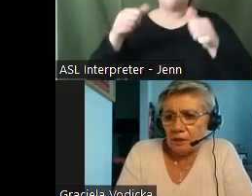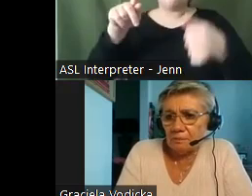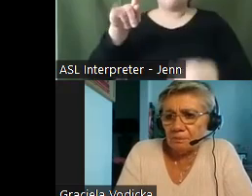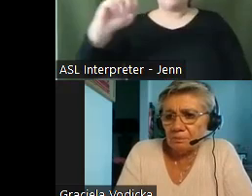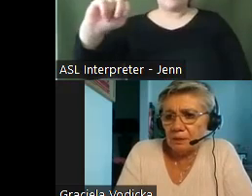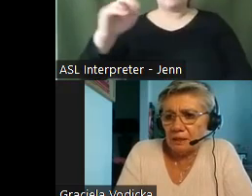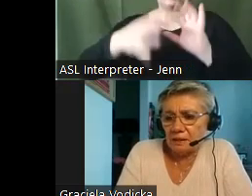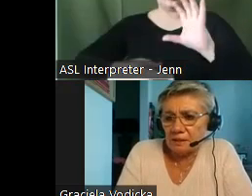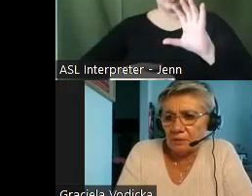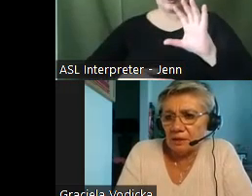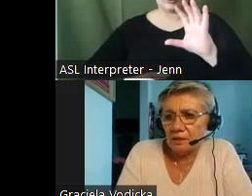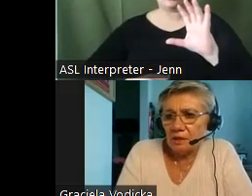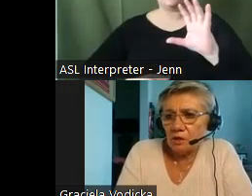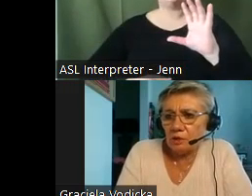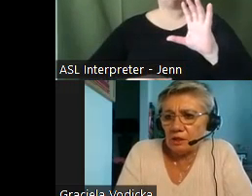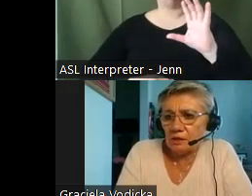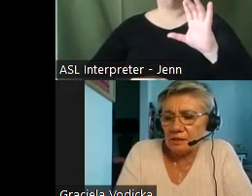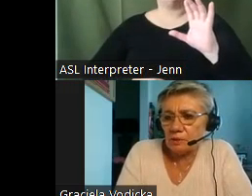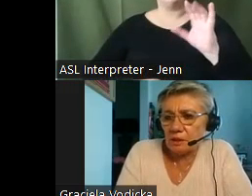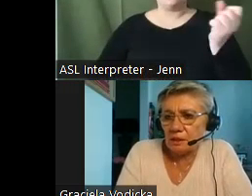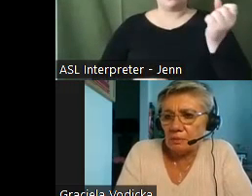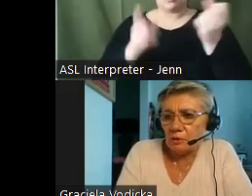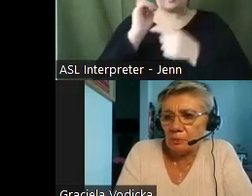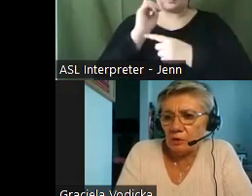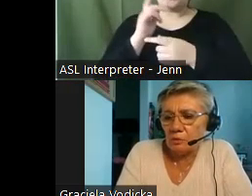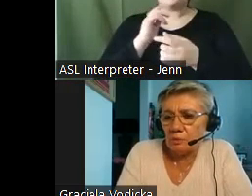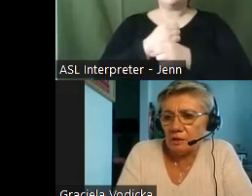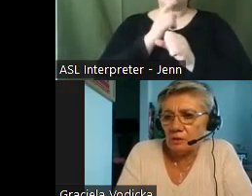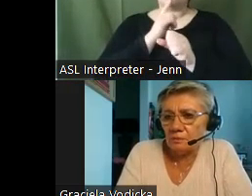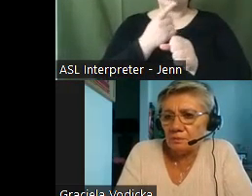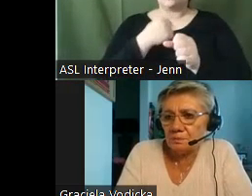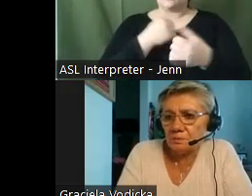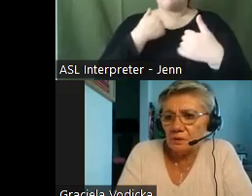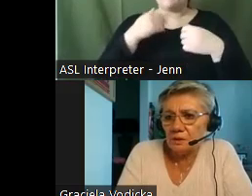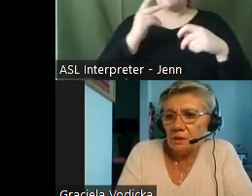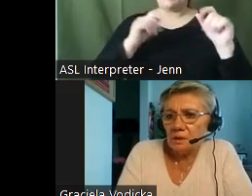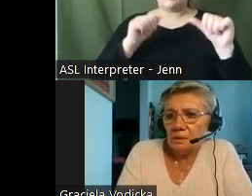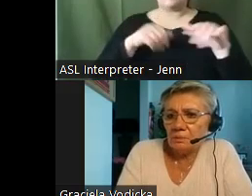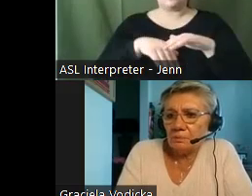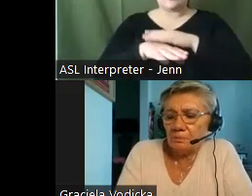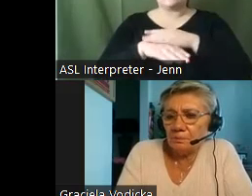we're just going to wait one moment to make sure we have folks accessing what they need